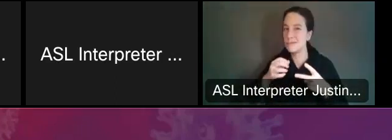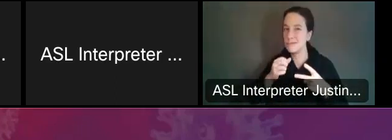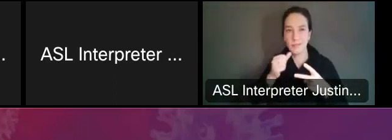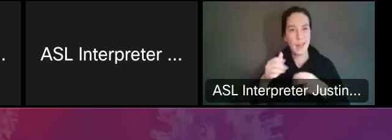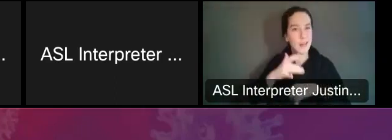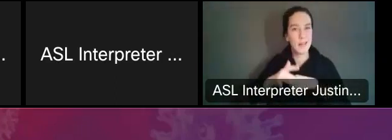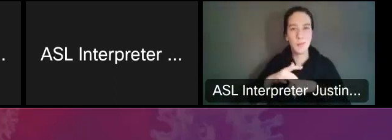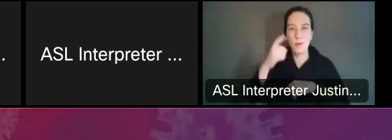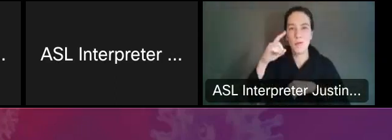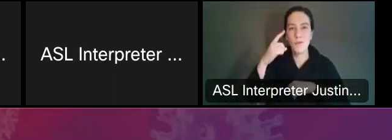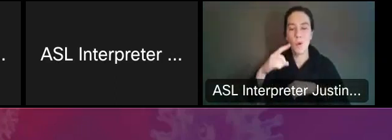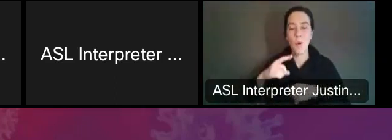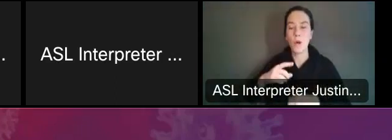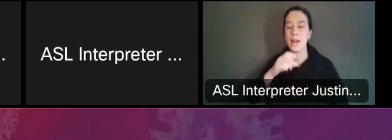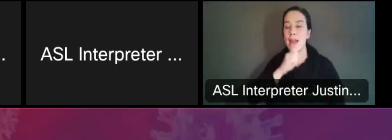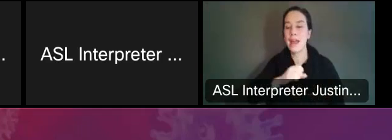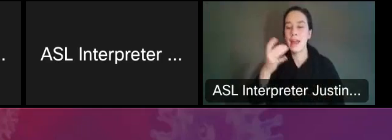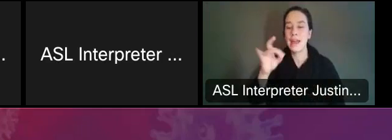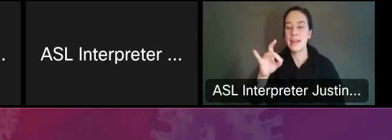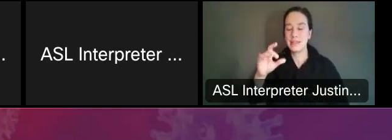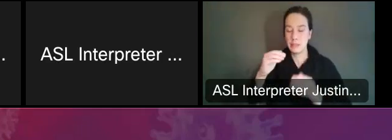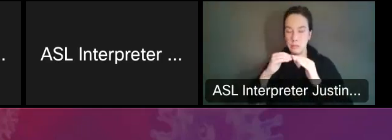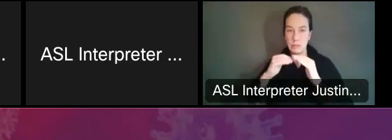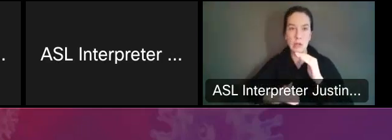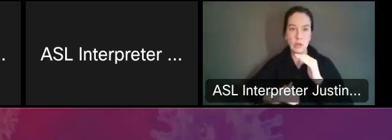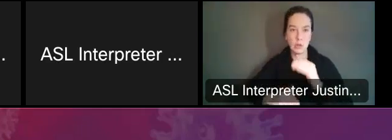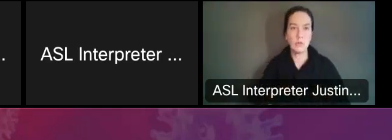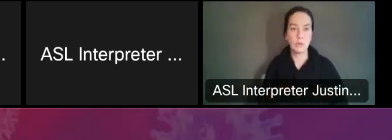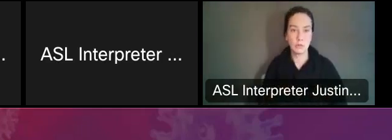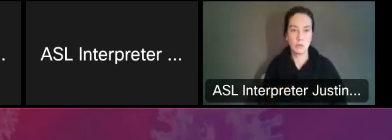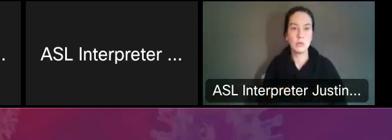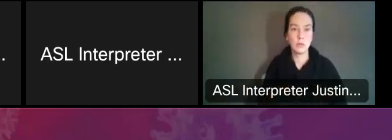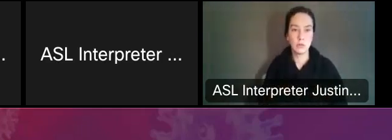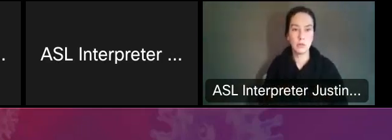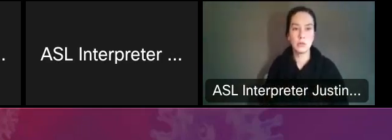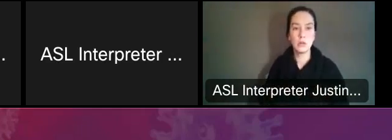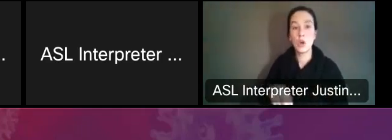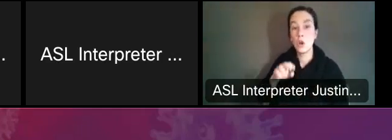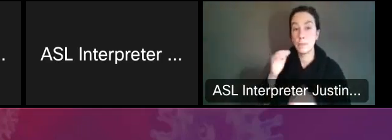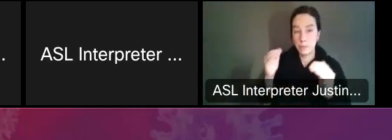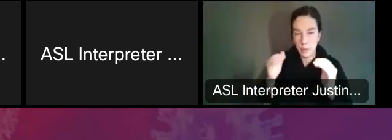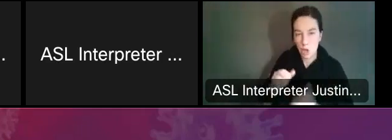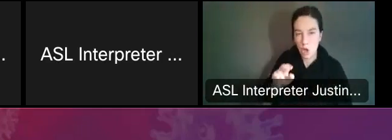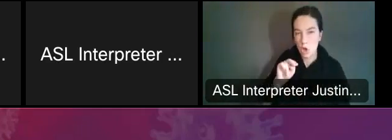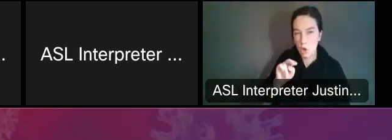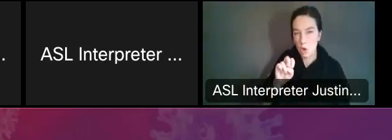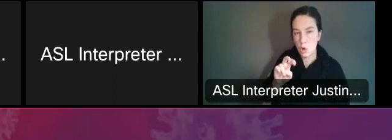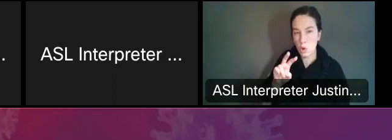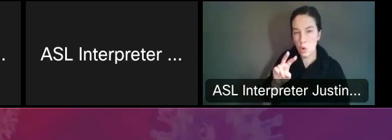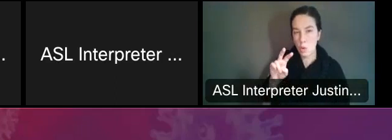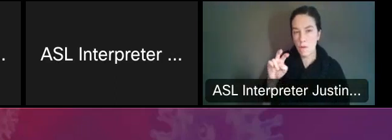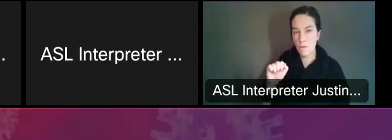The Pfizer covered 19 vaccine for children. 6 months to 4 years old is a 3 series dose.